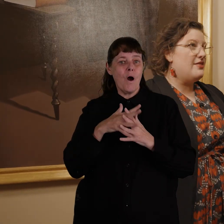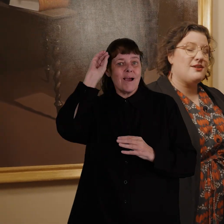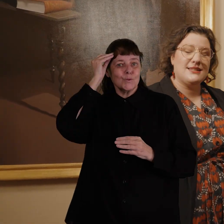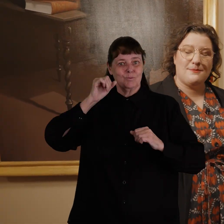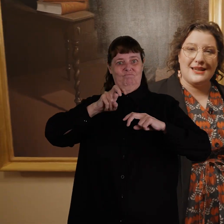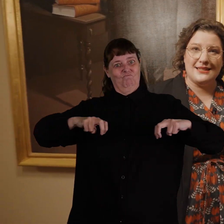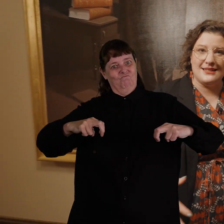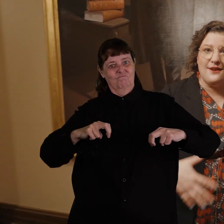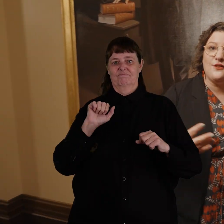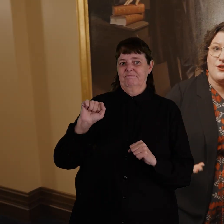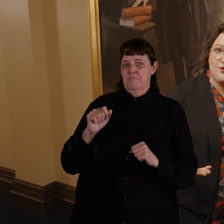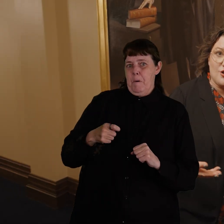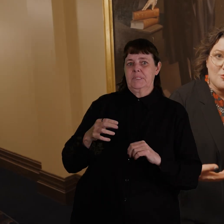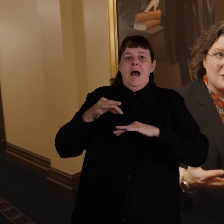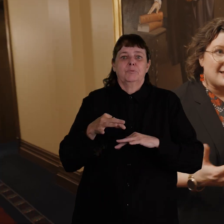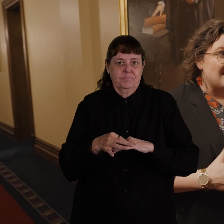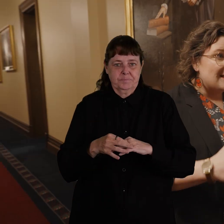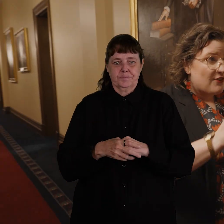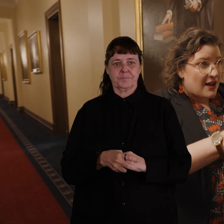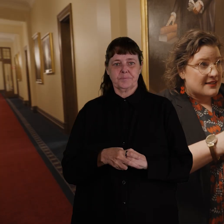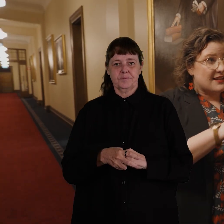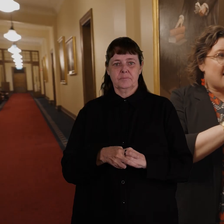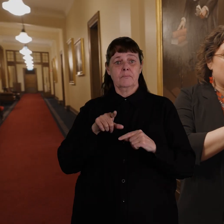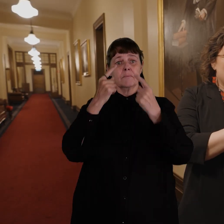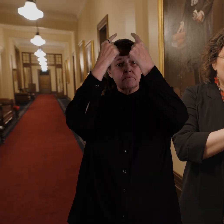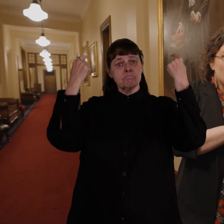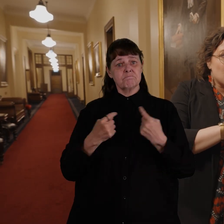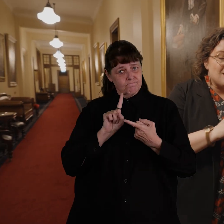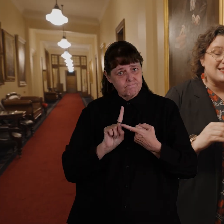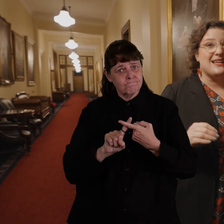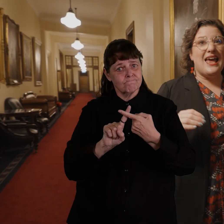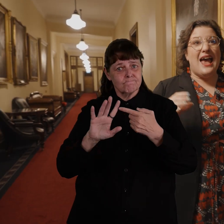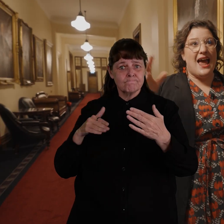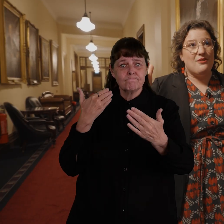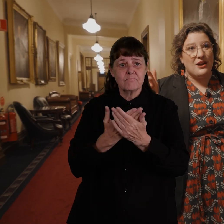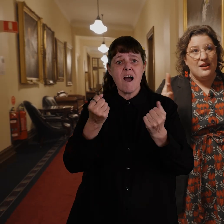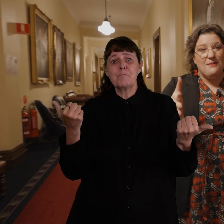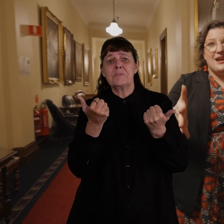and there are spaces left for future presidents for us to hang their portrait. We're going to